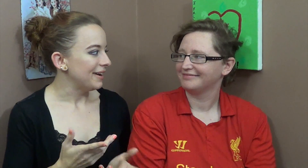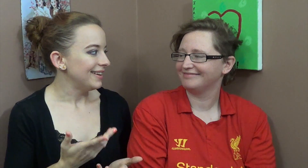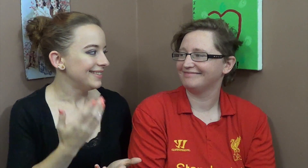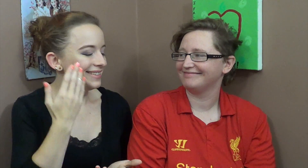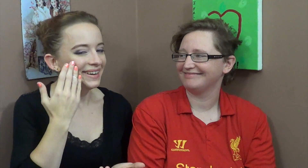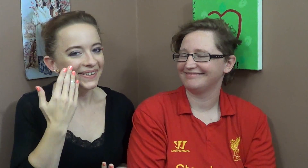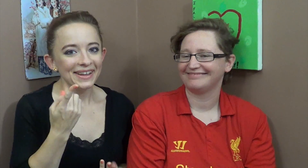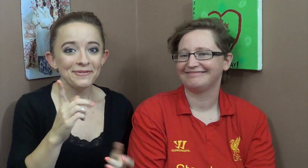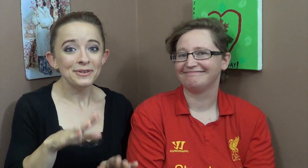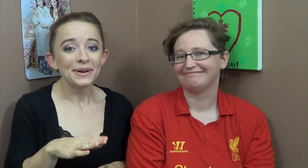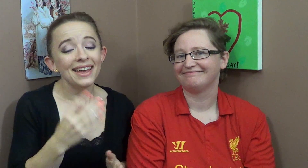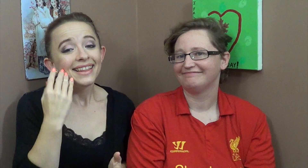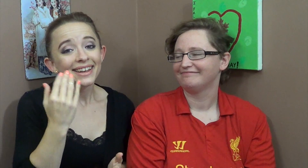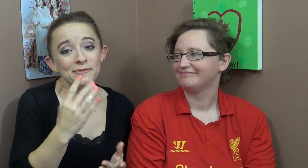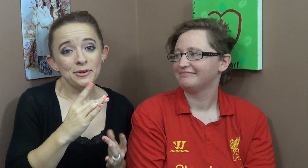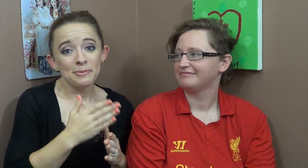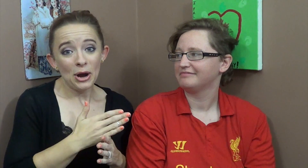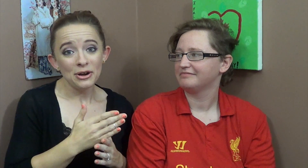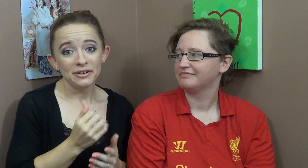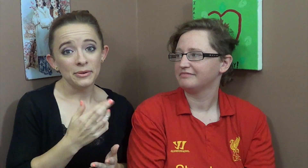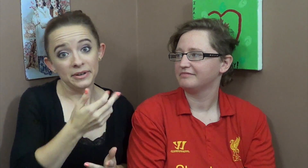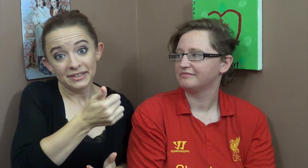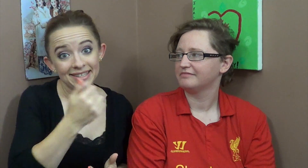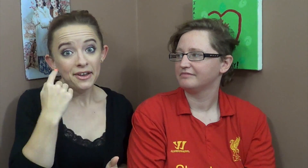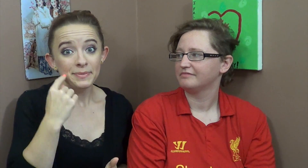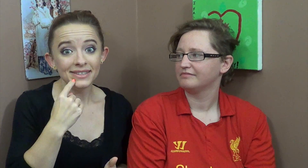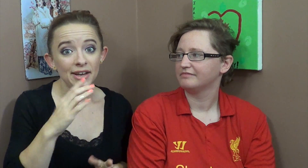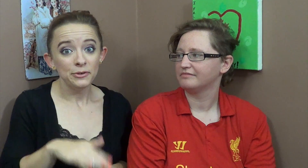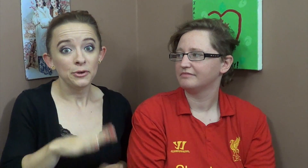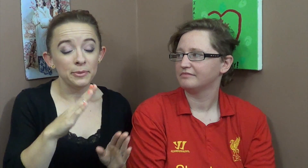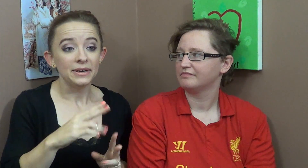You know, like if your partner or yourself being Deaf you grew